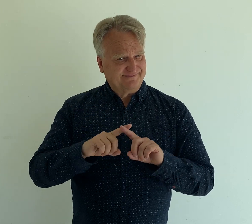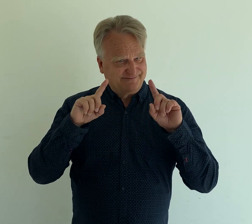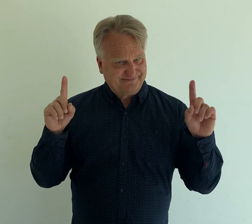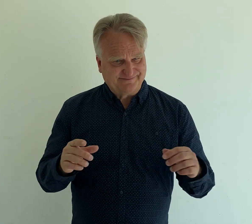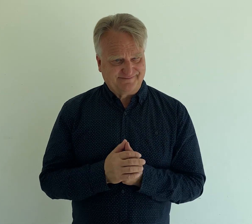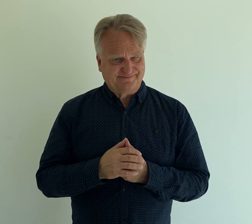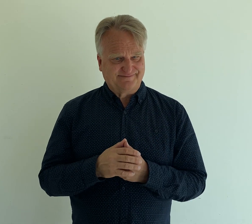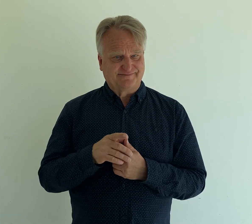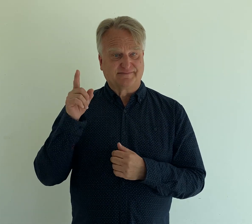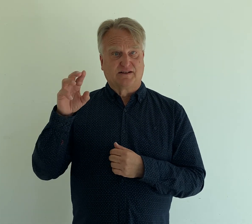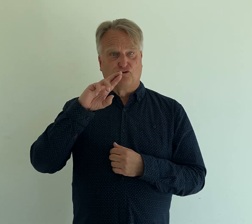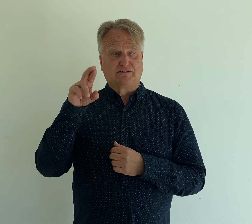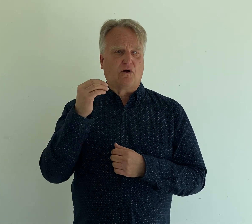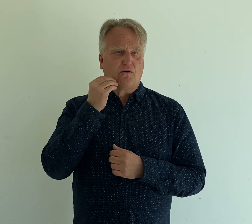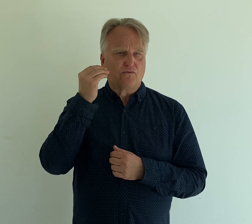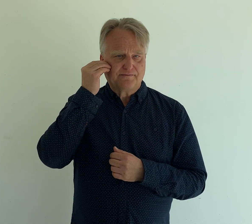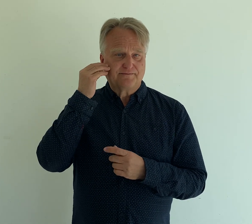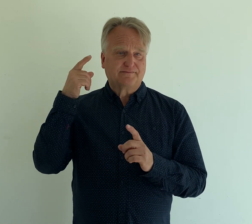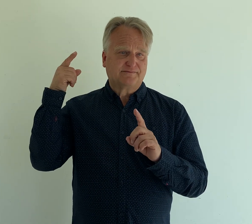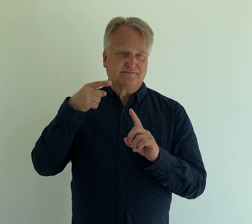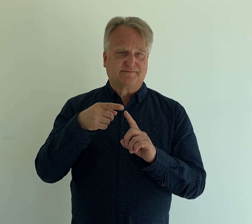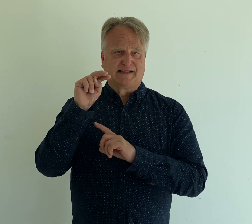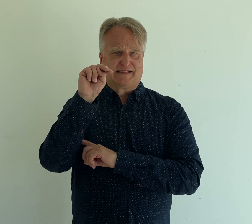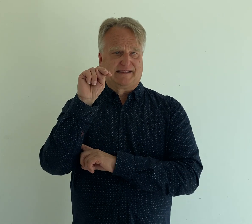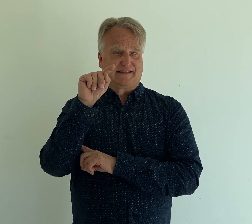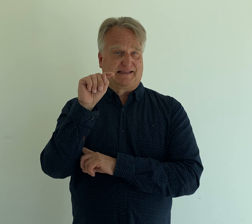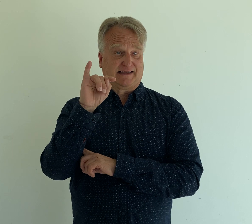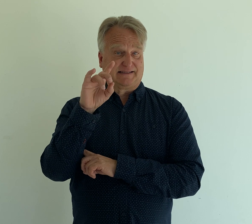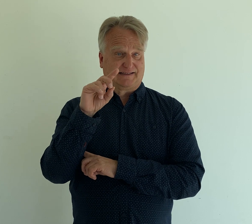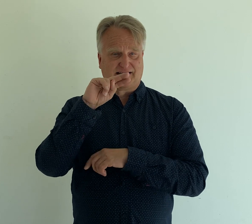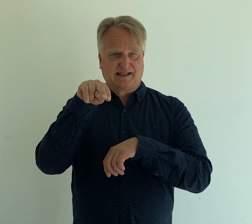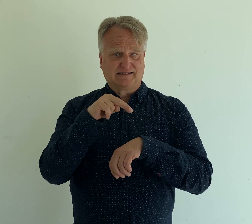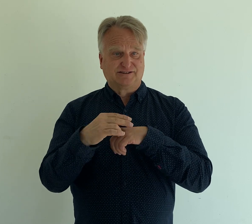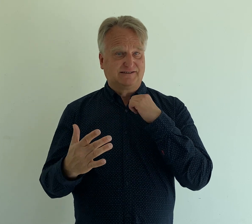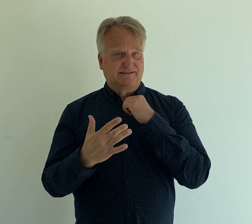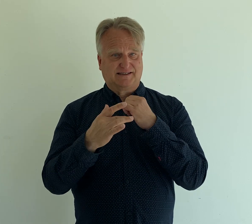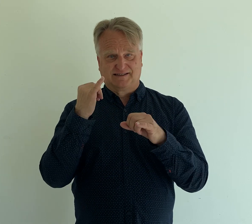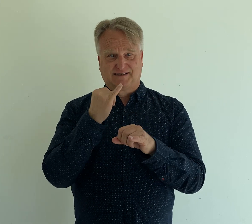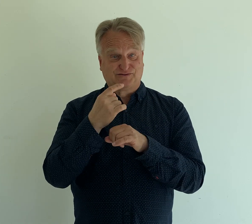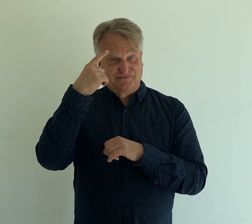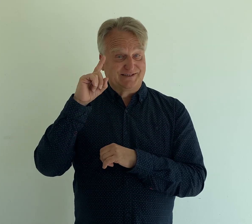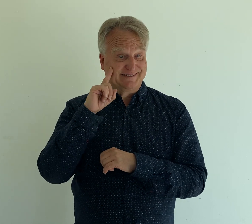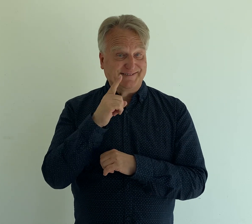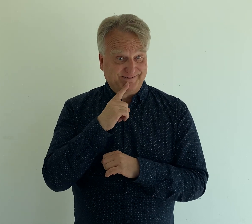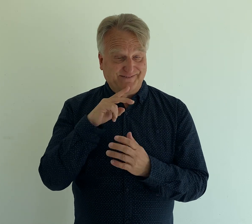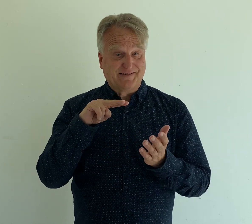on the other hand, is the home of the National Technical Institute for the Deaf (NTID).